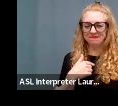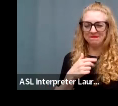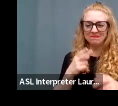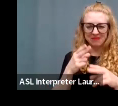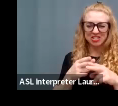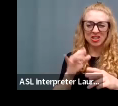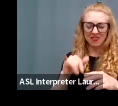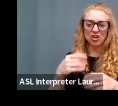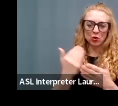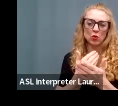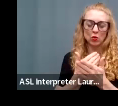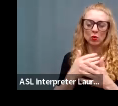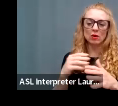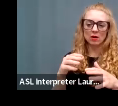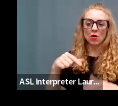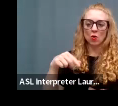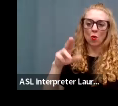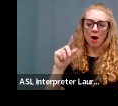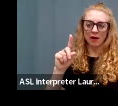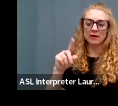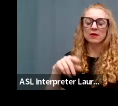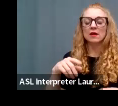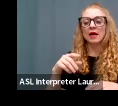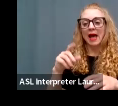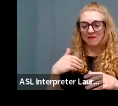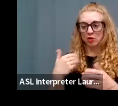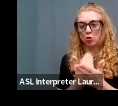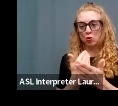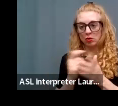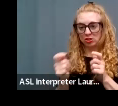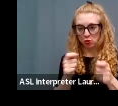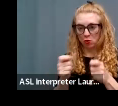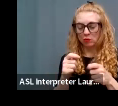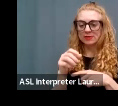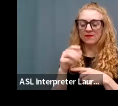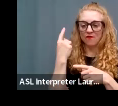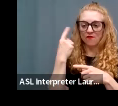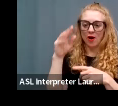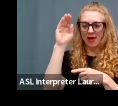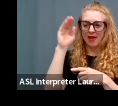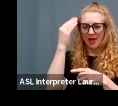we've automated the controls on his bed so you can have the head up head down feet up feet down